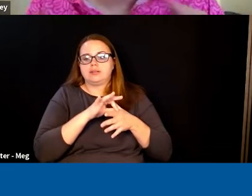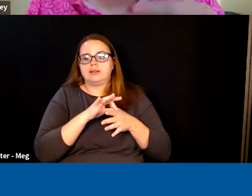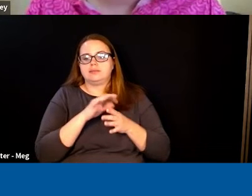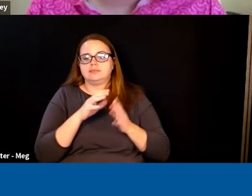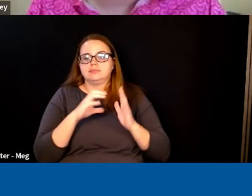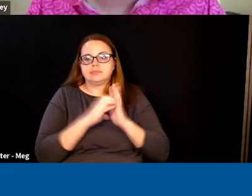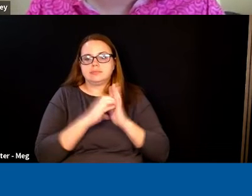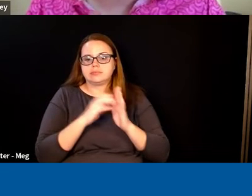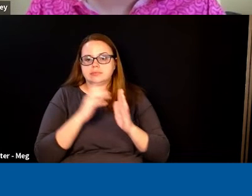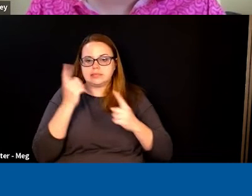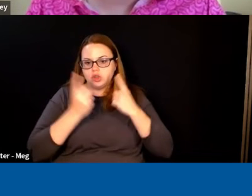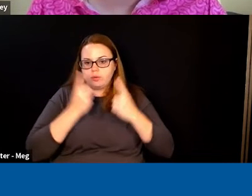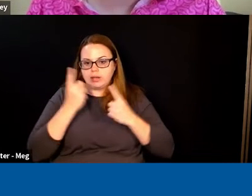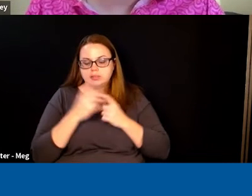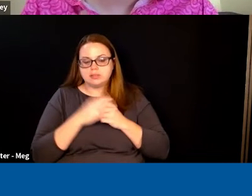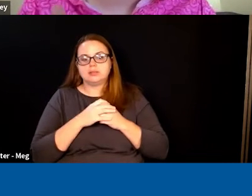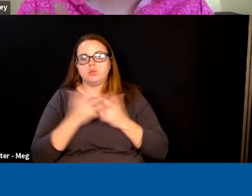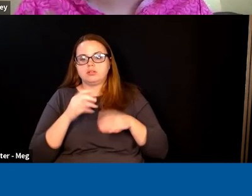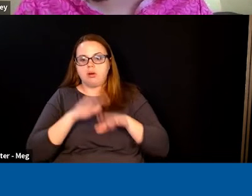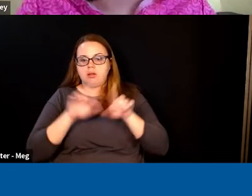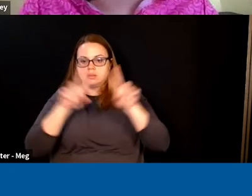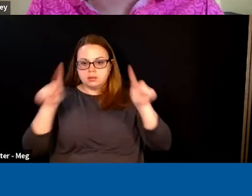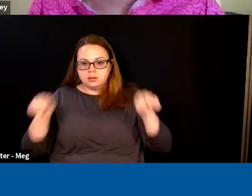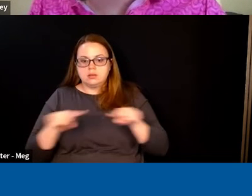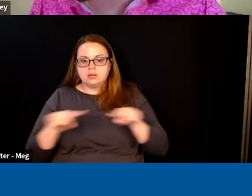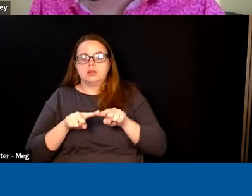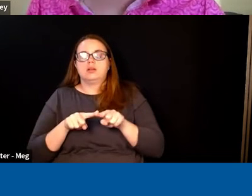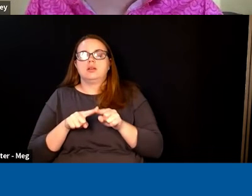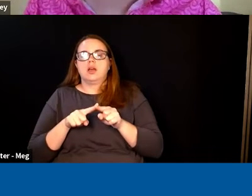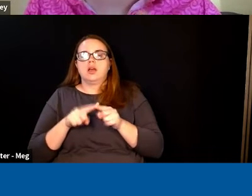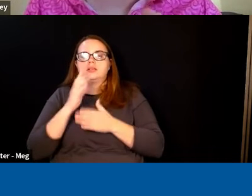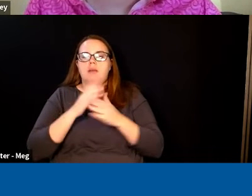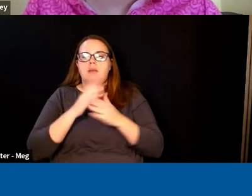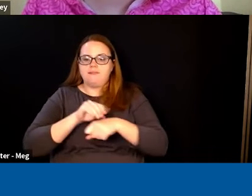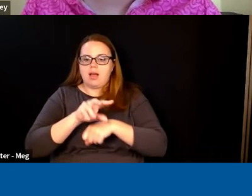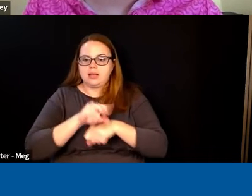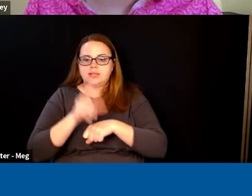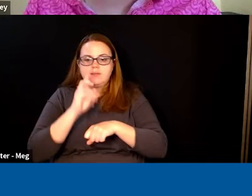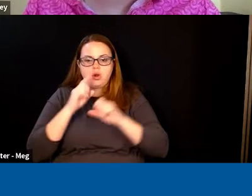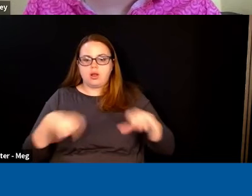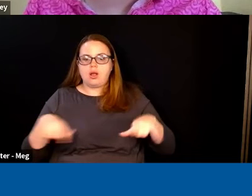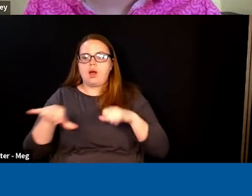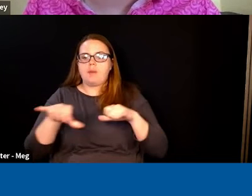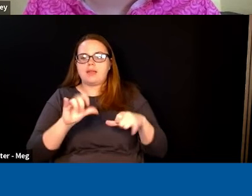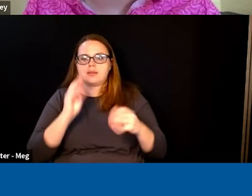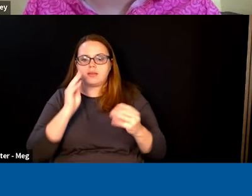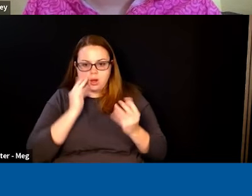how to manipulate this stuff under the hood with CSS, here's some advice for some common content you'll see on the web and working with it.